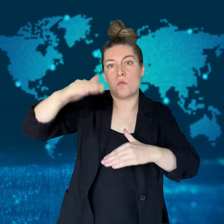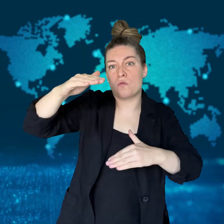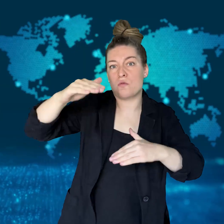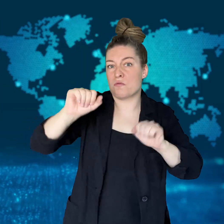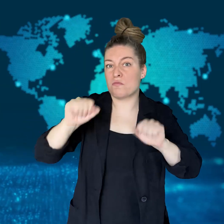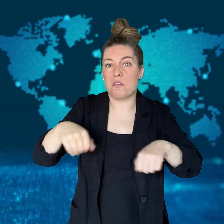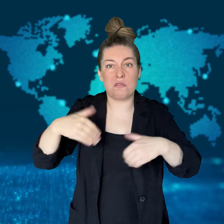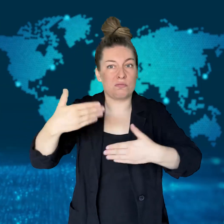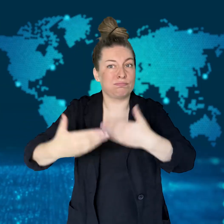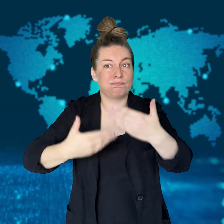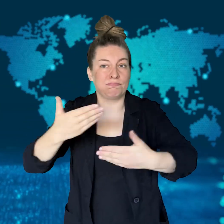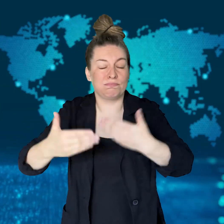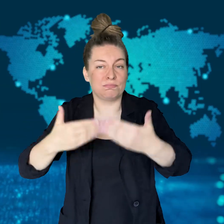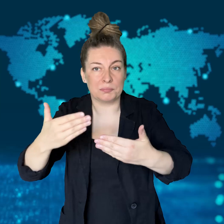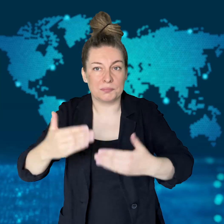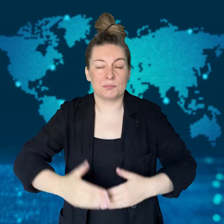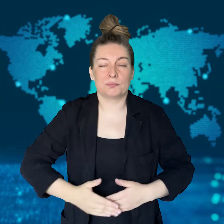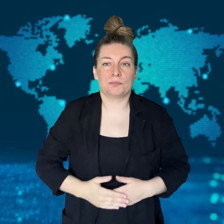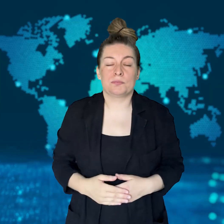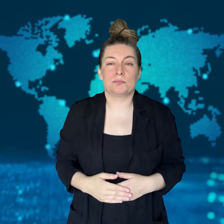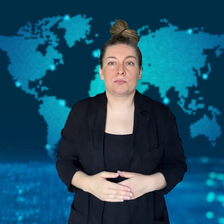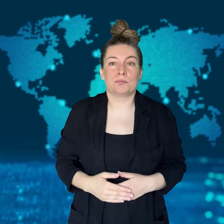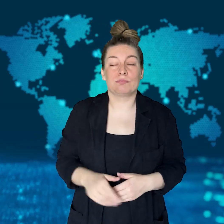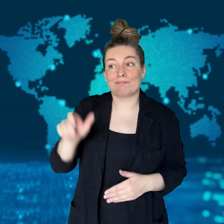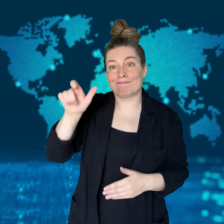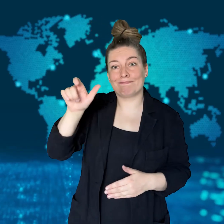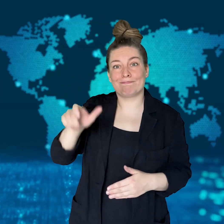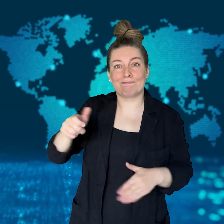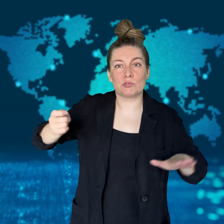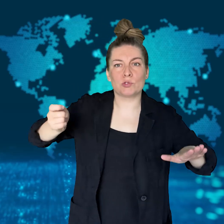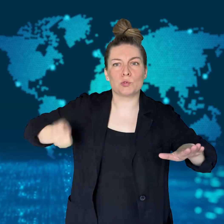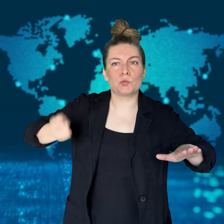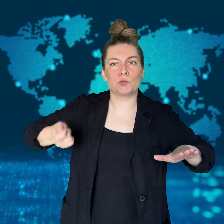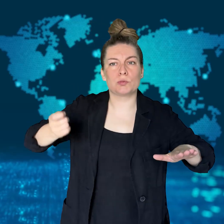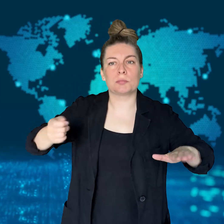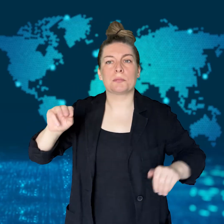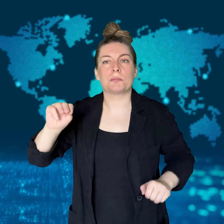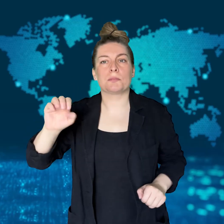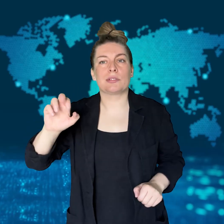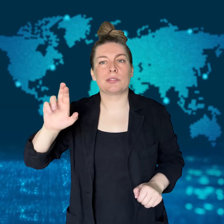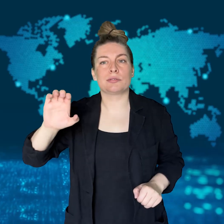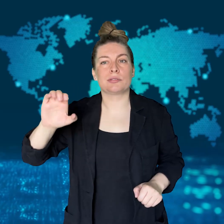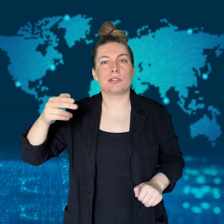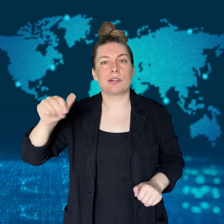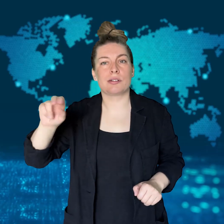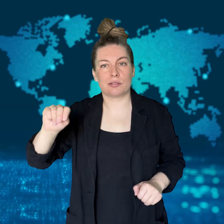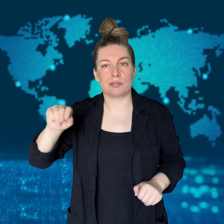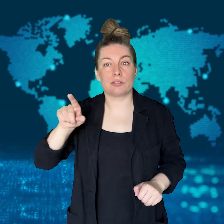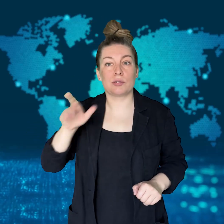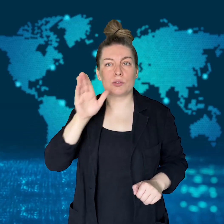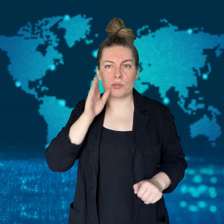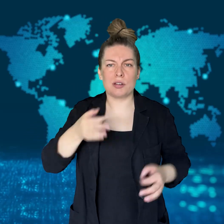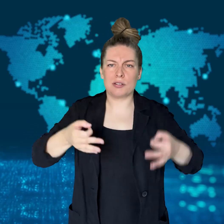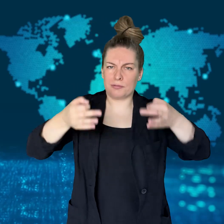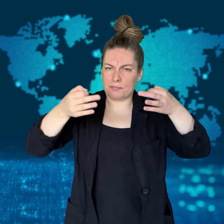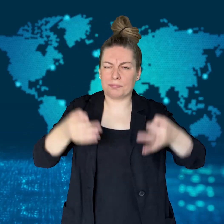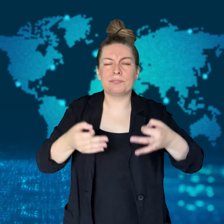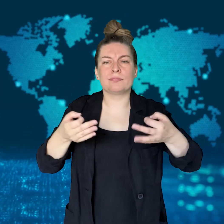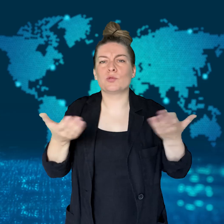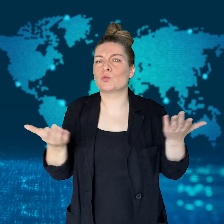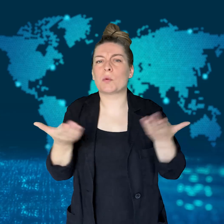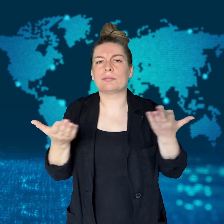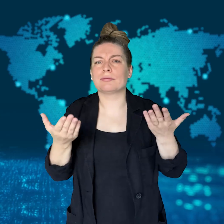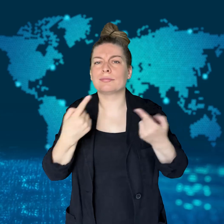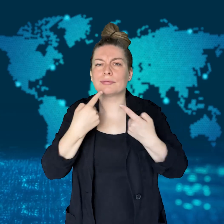Judge Merchan is scheduled to sentence him on July 11th.